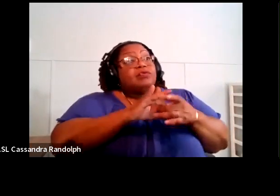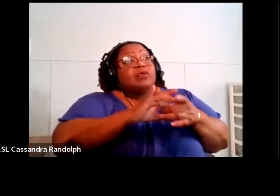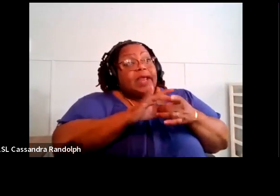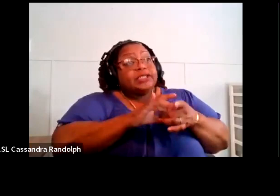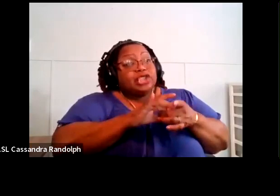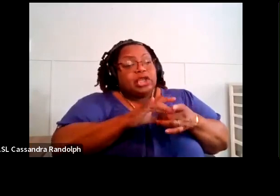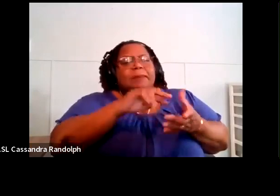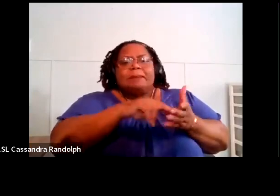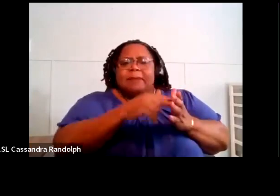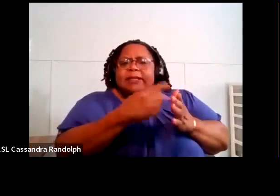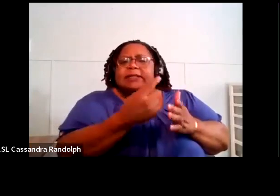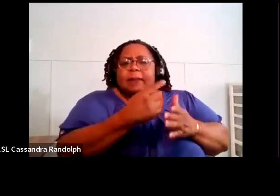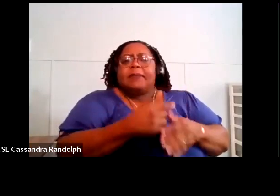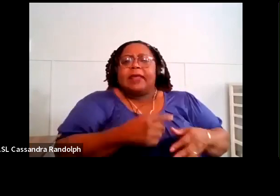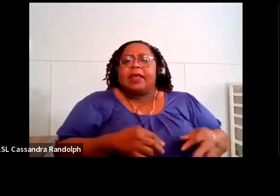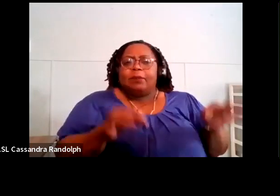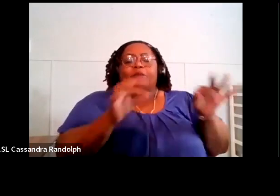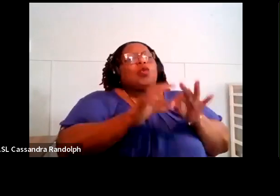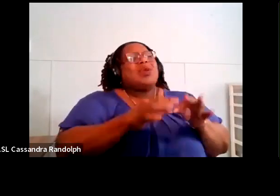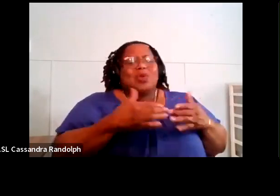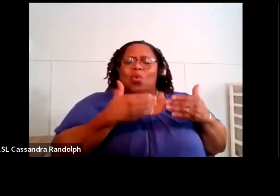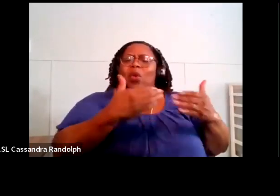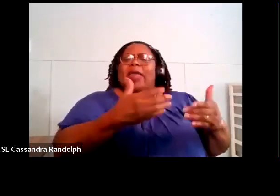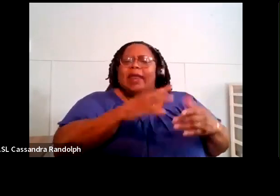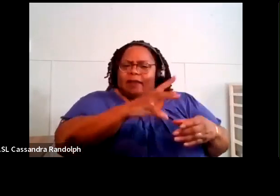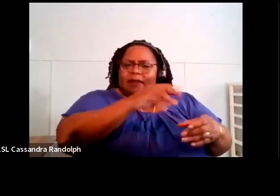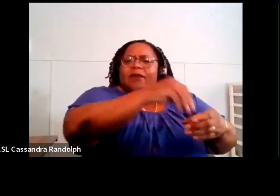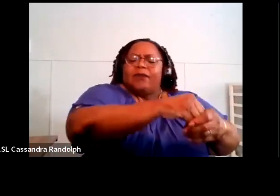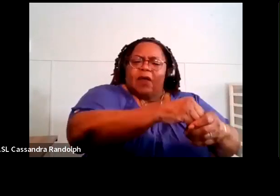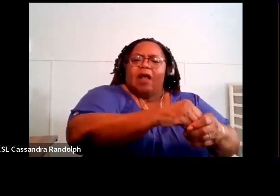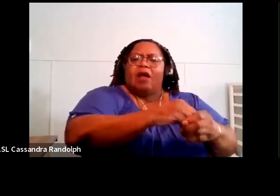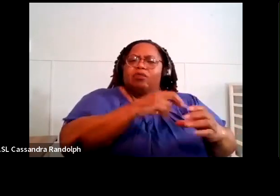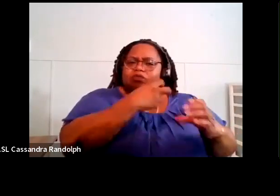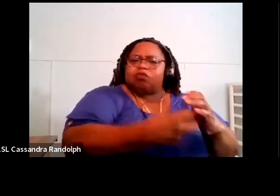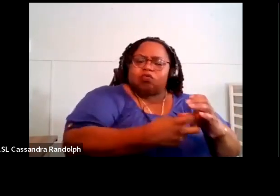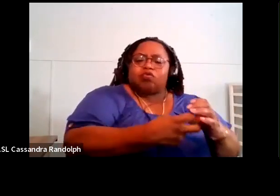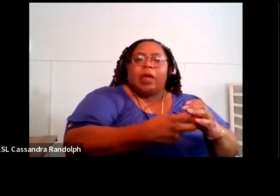table.